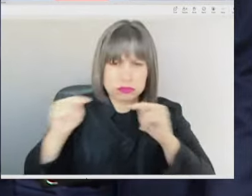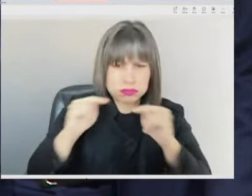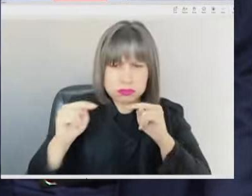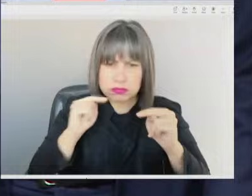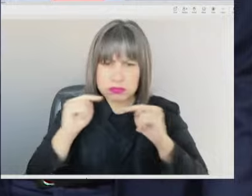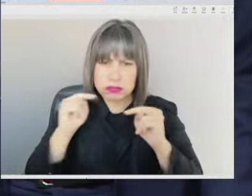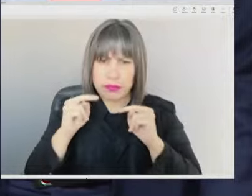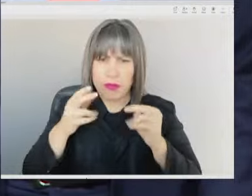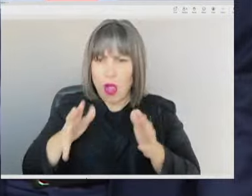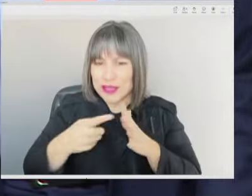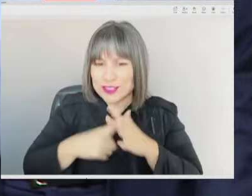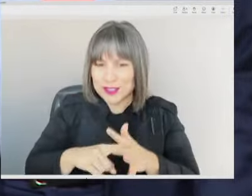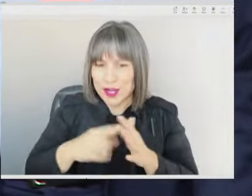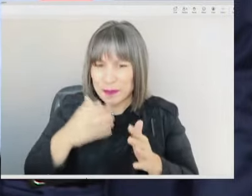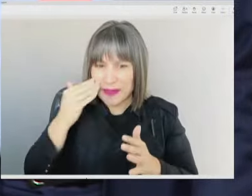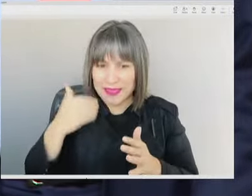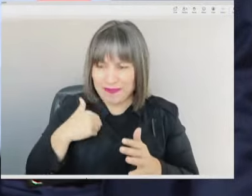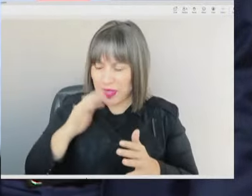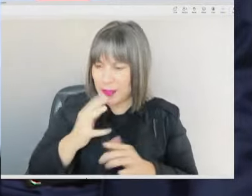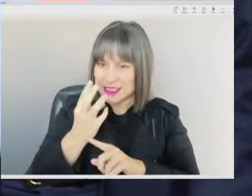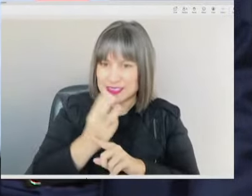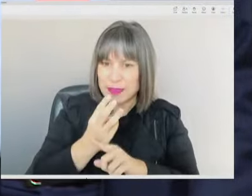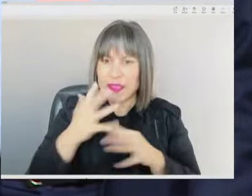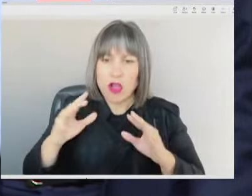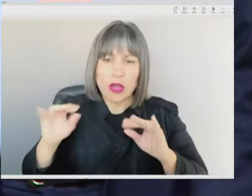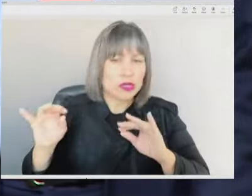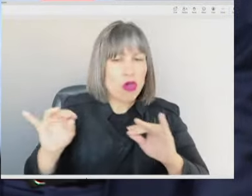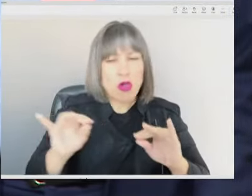right, since they've had about six months They've already been talking. Not a lot. Some of them